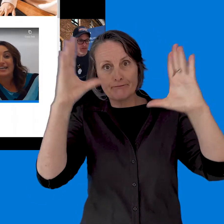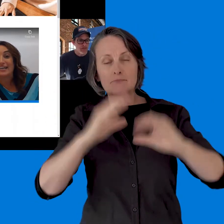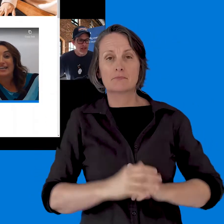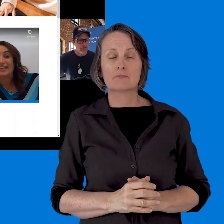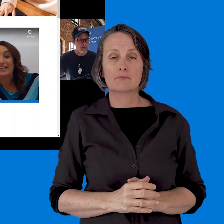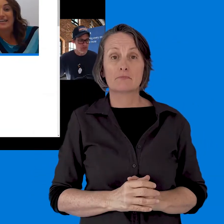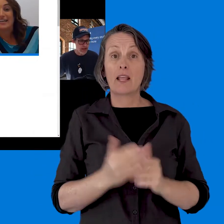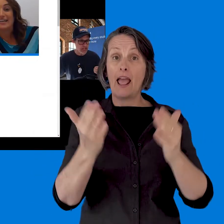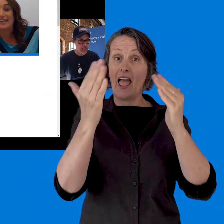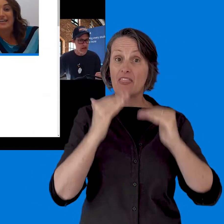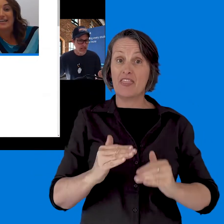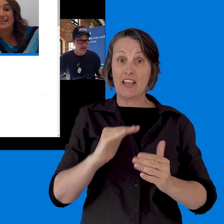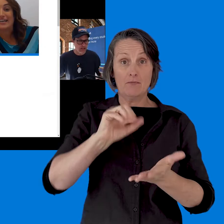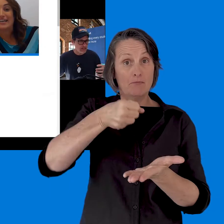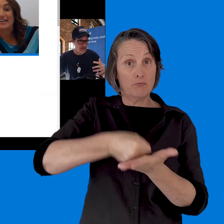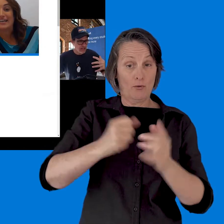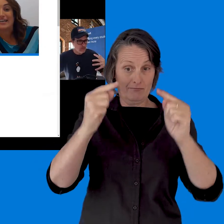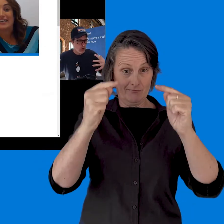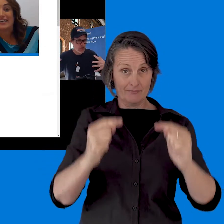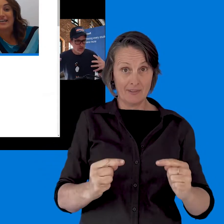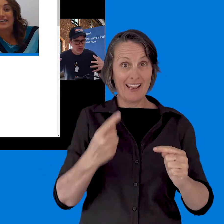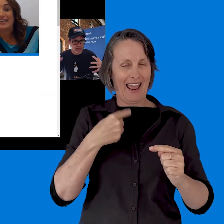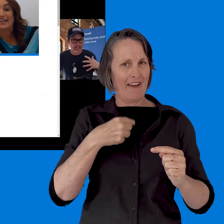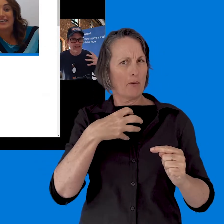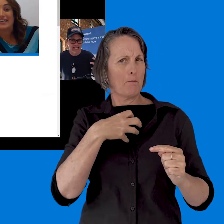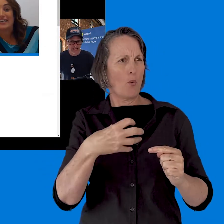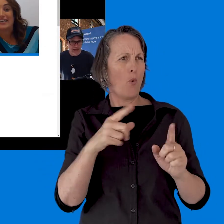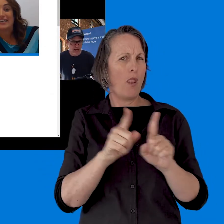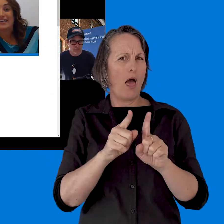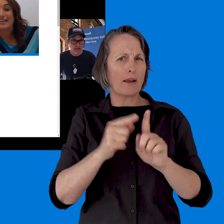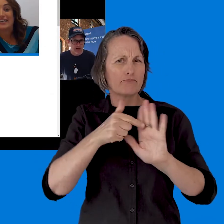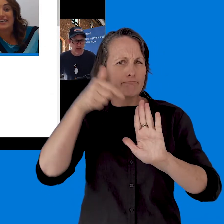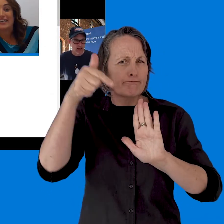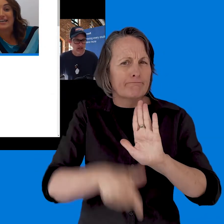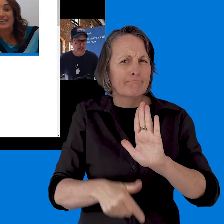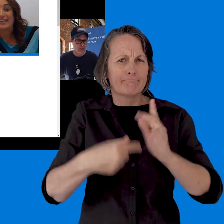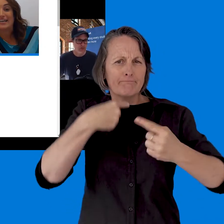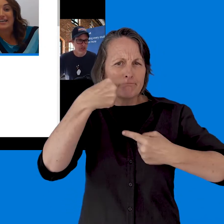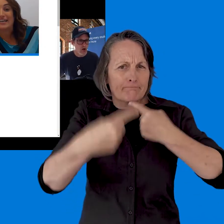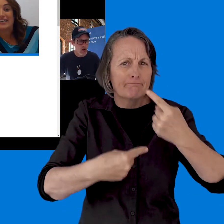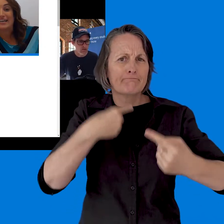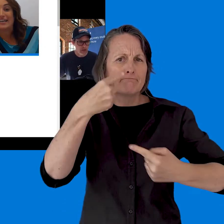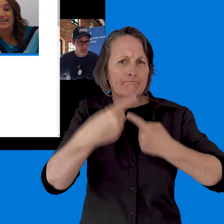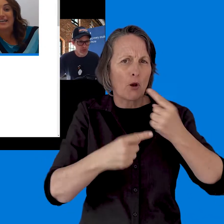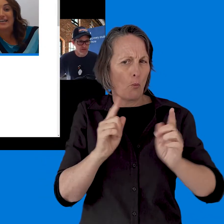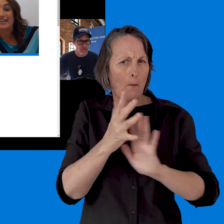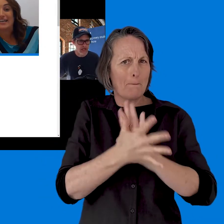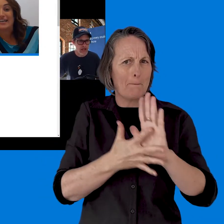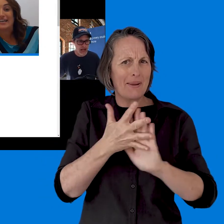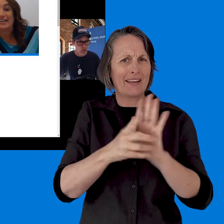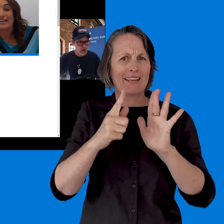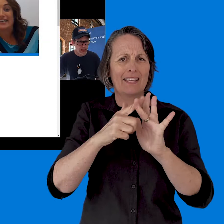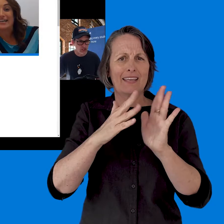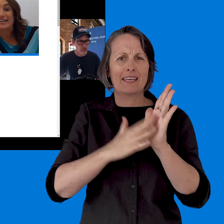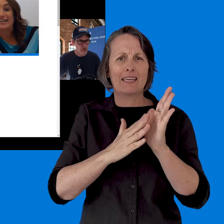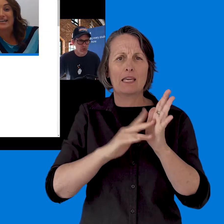And then down here is more of sort of a detailed description of immersive reader and what it can do.